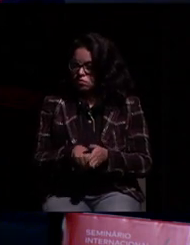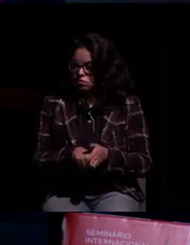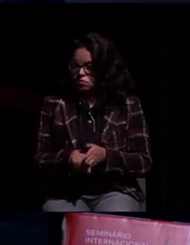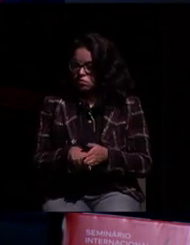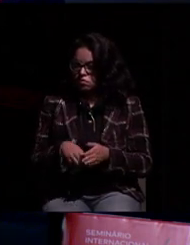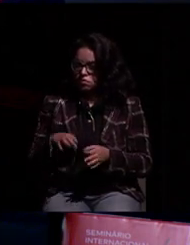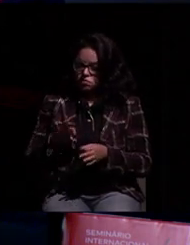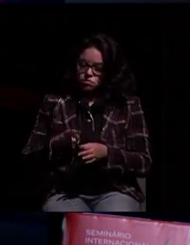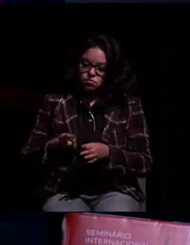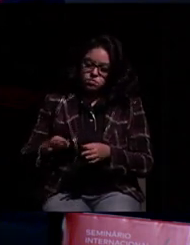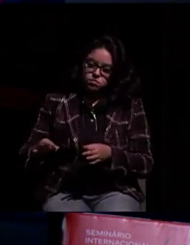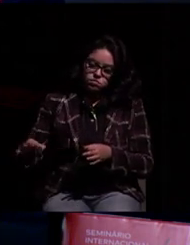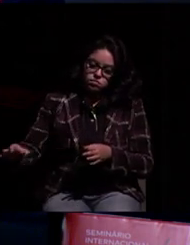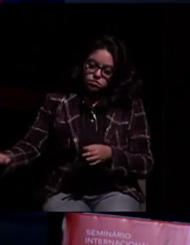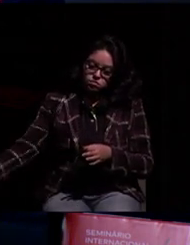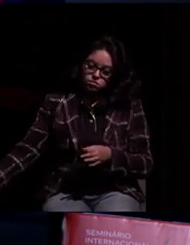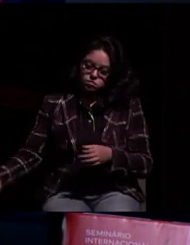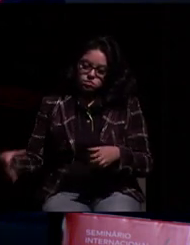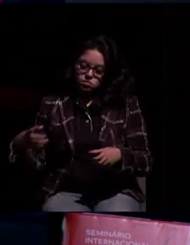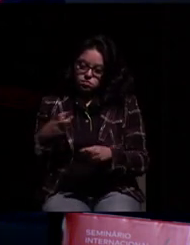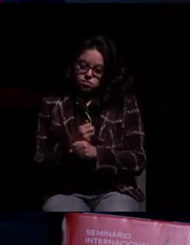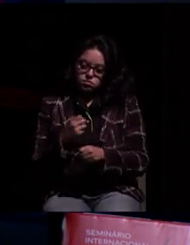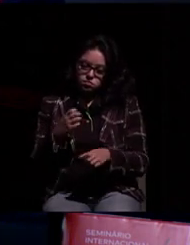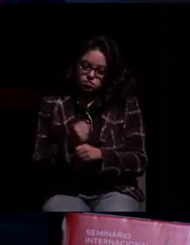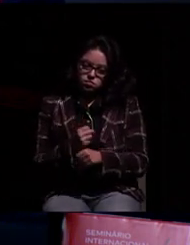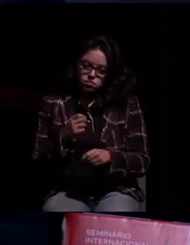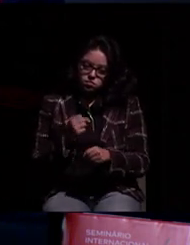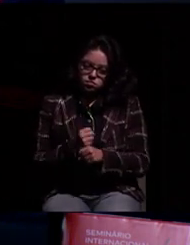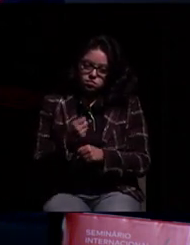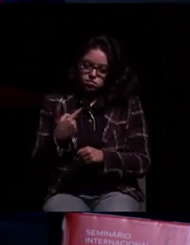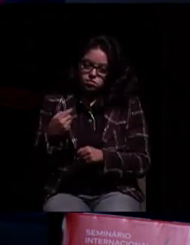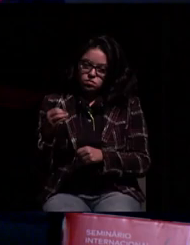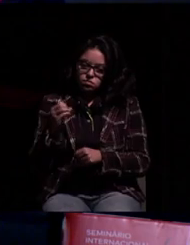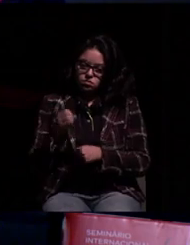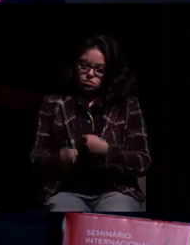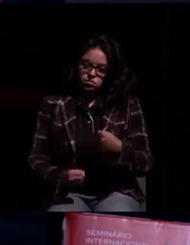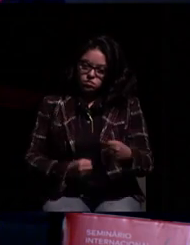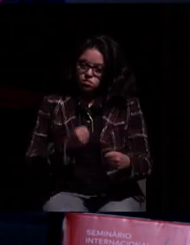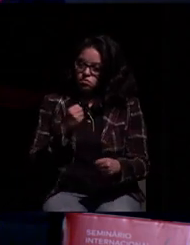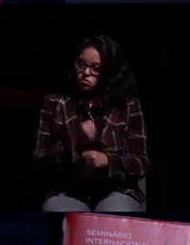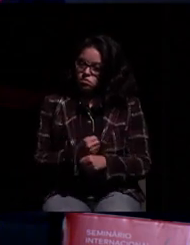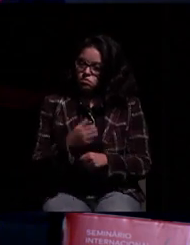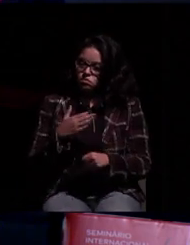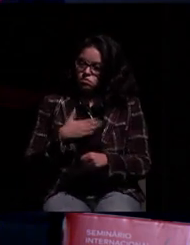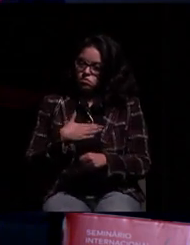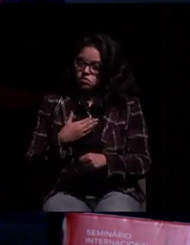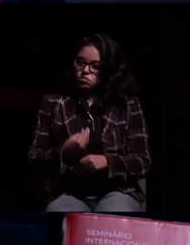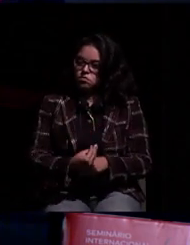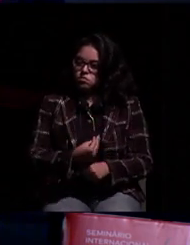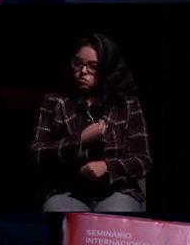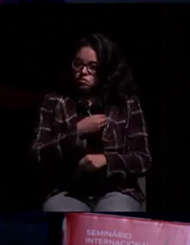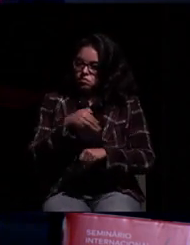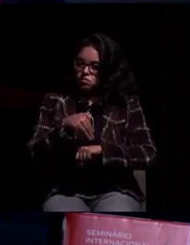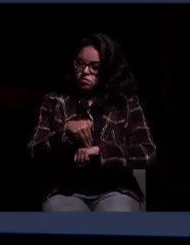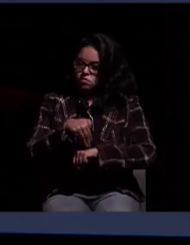all in all I have spent ten years of my life between Master’s and Doctor’s degrees.